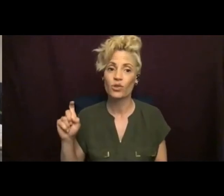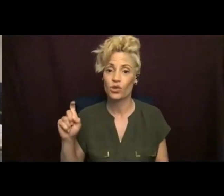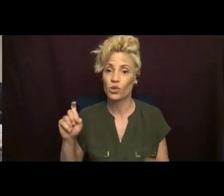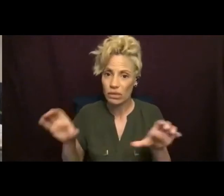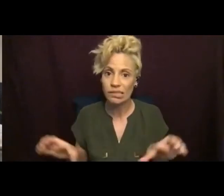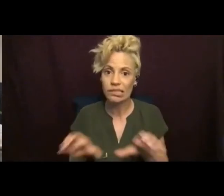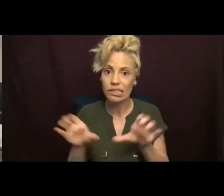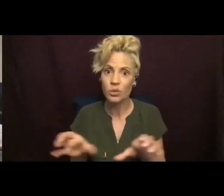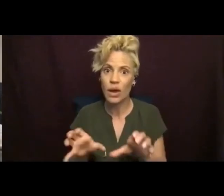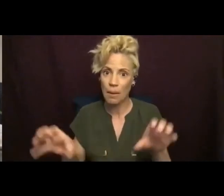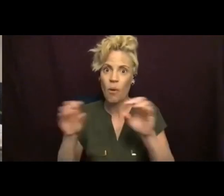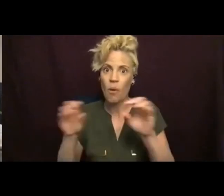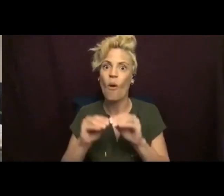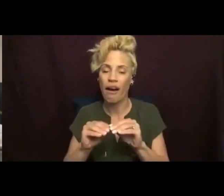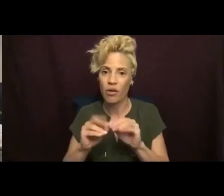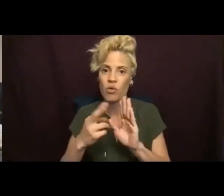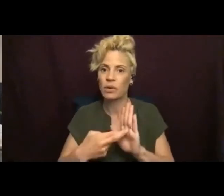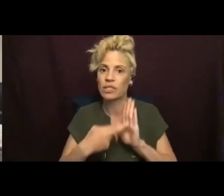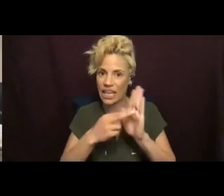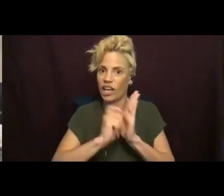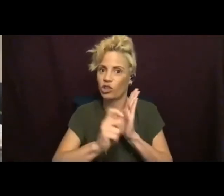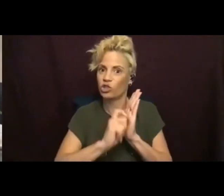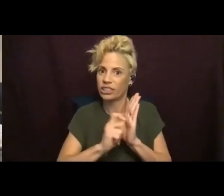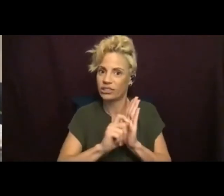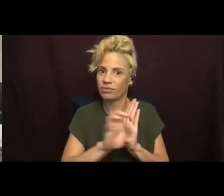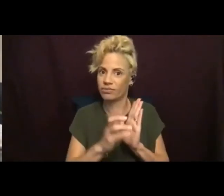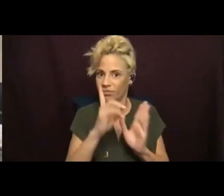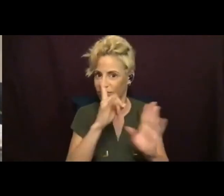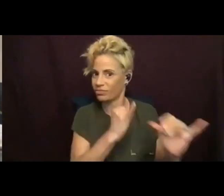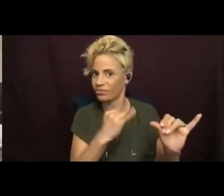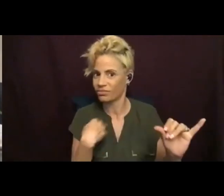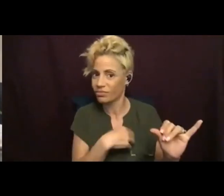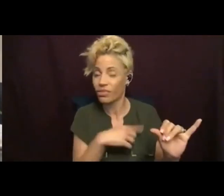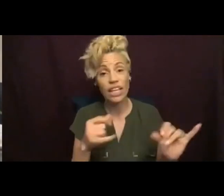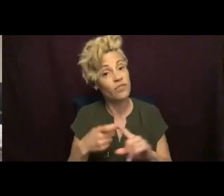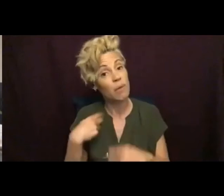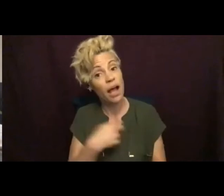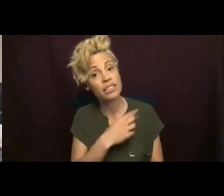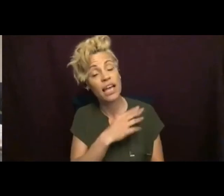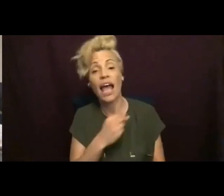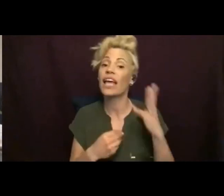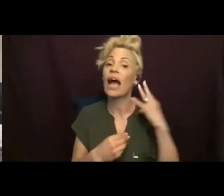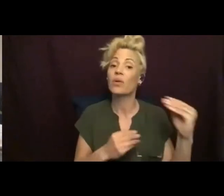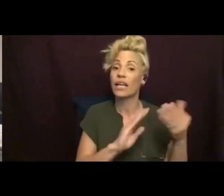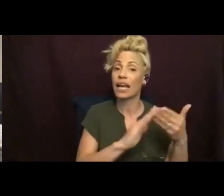and it comes from us and also the outside community who's not disabled.